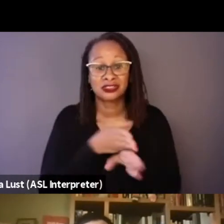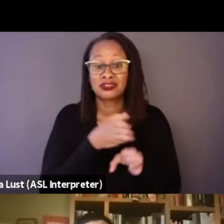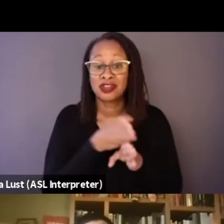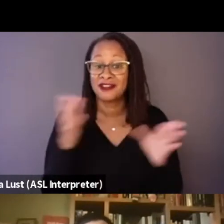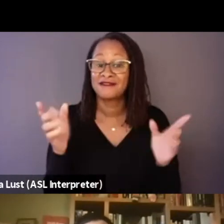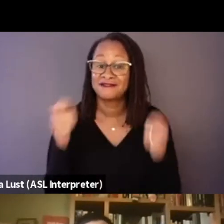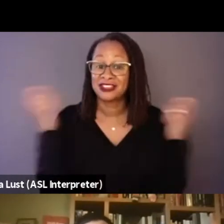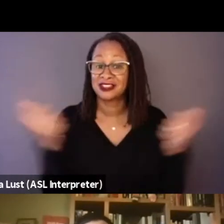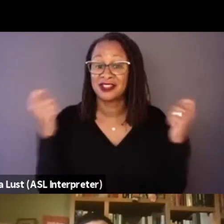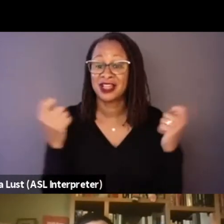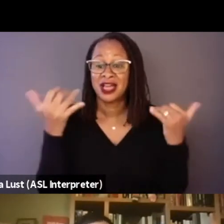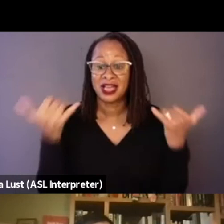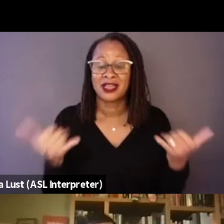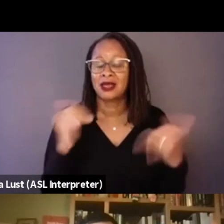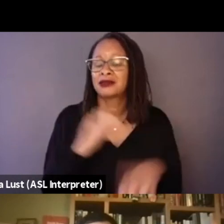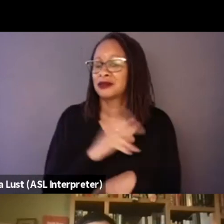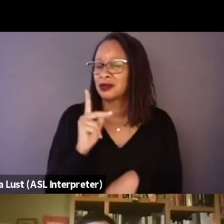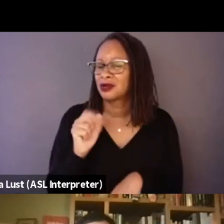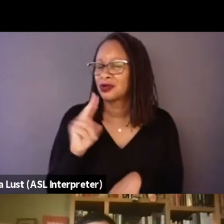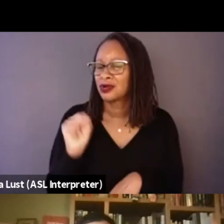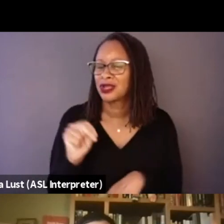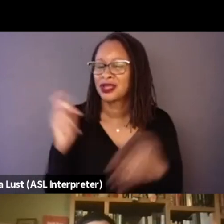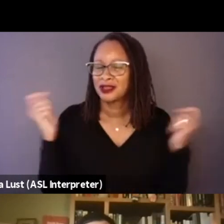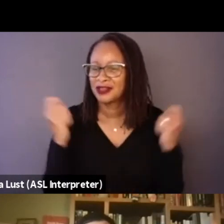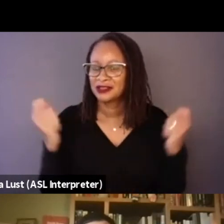now the career of festivals and the campaign of Mama,